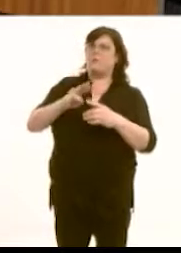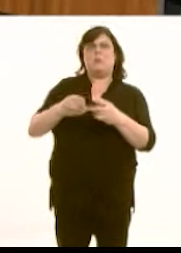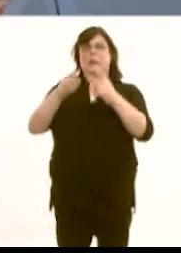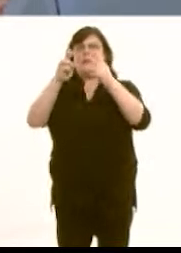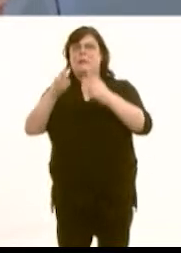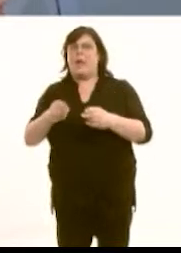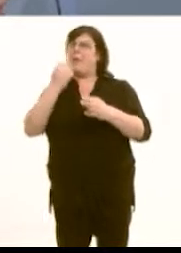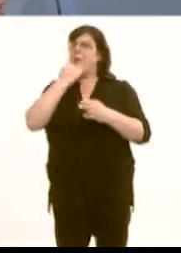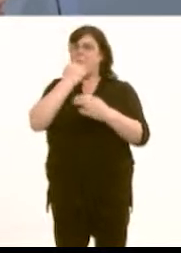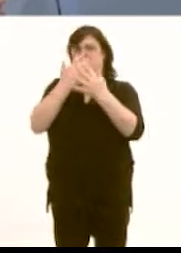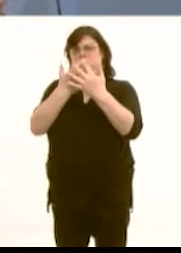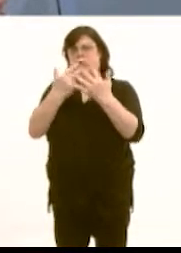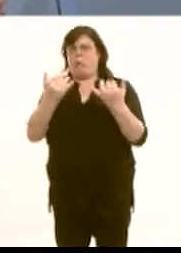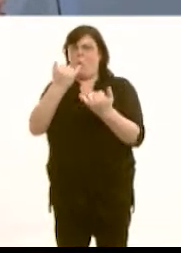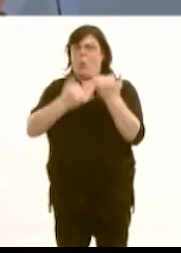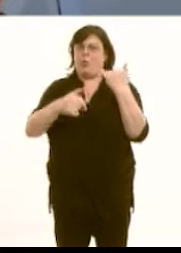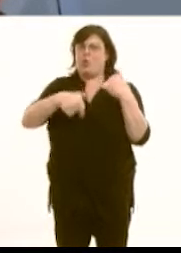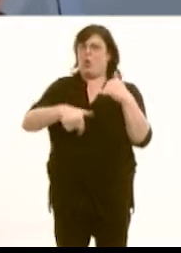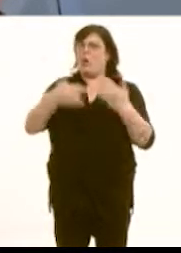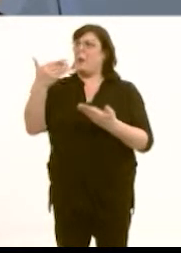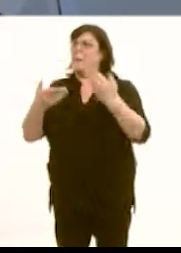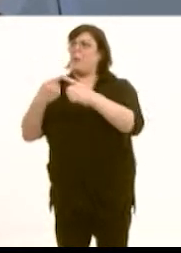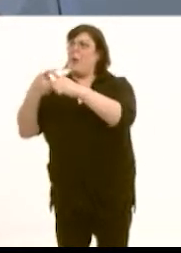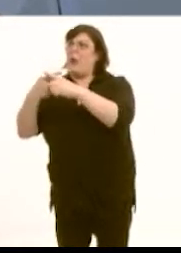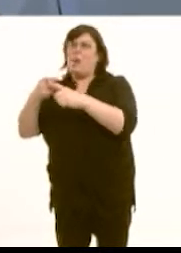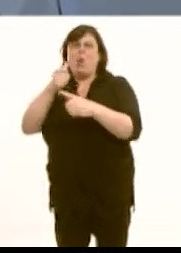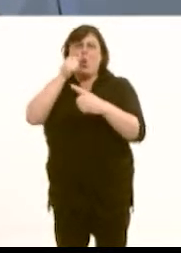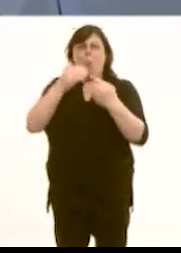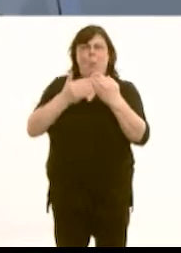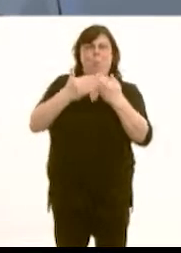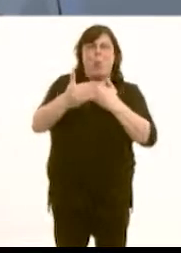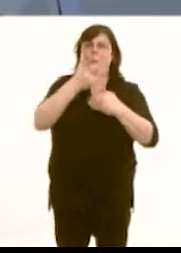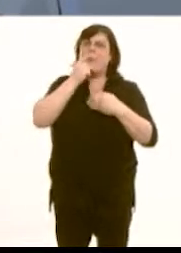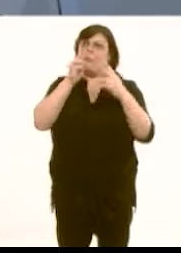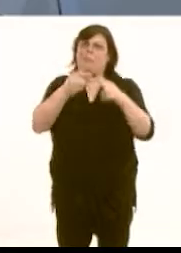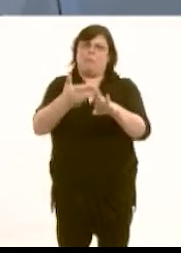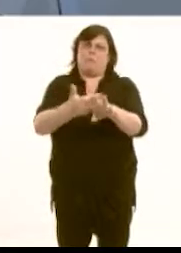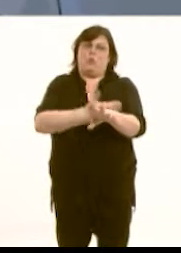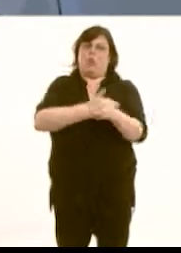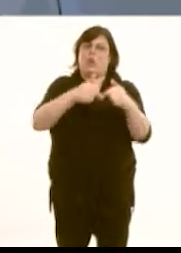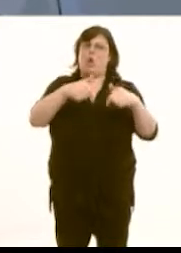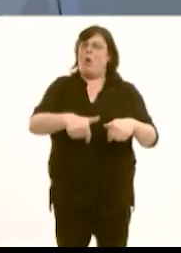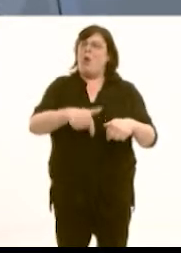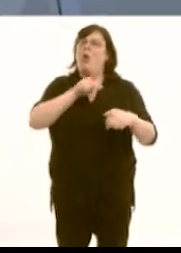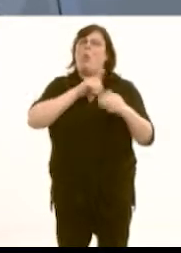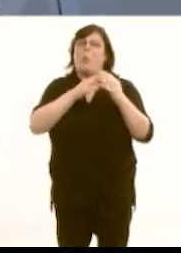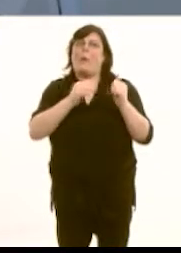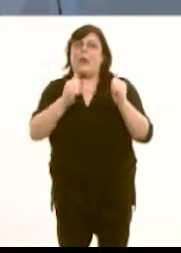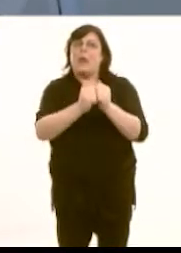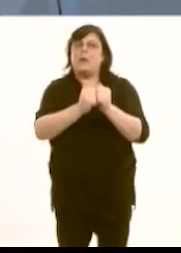It is a clear, identifiable strand that there are a greater number of premature deaths on the weekend than there are in the working week.